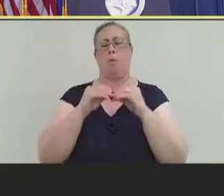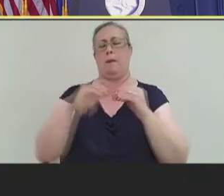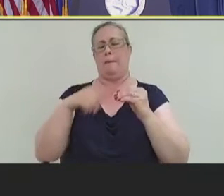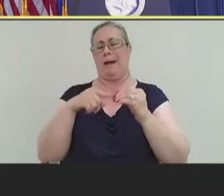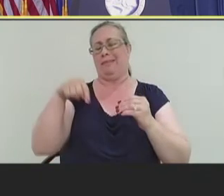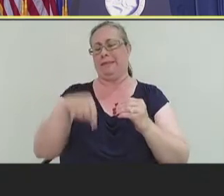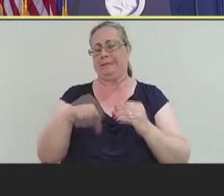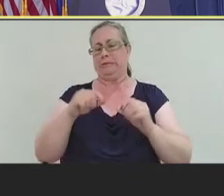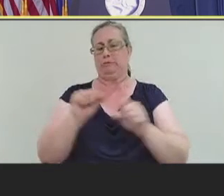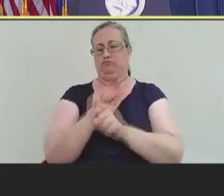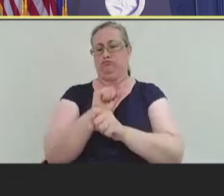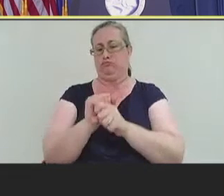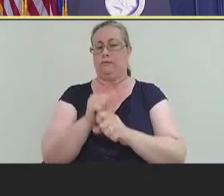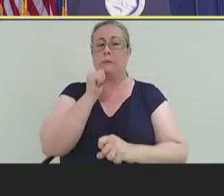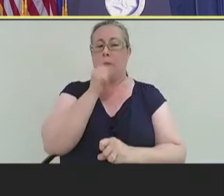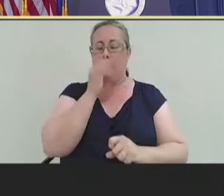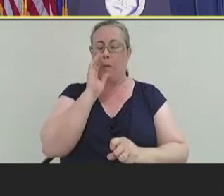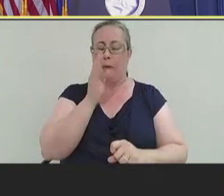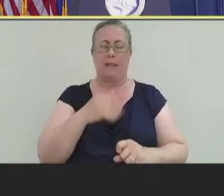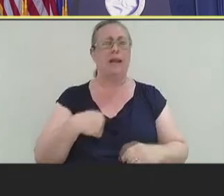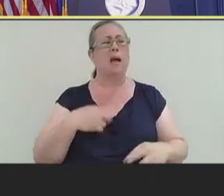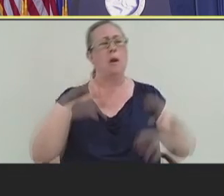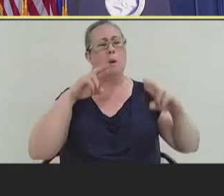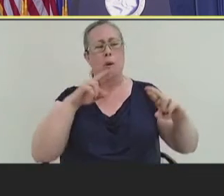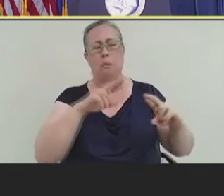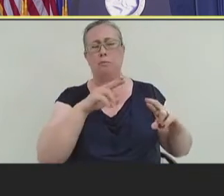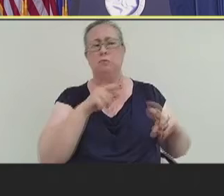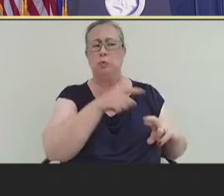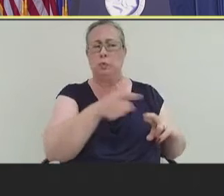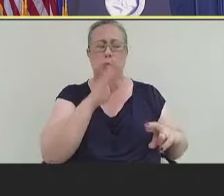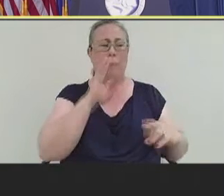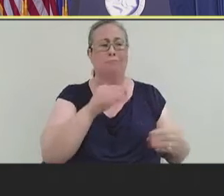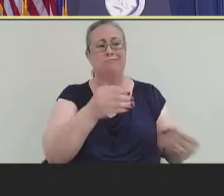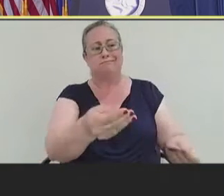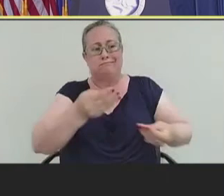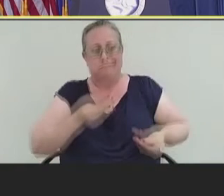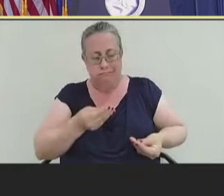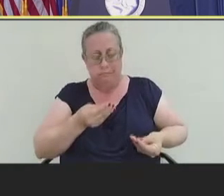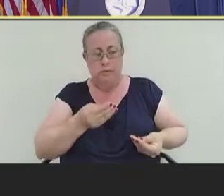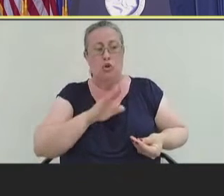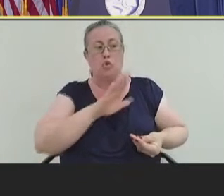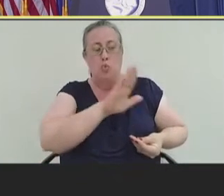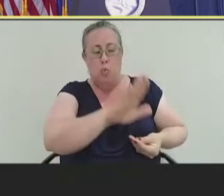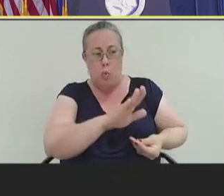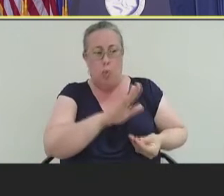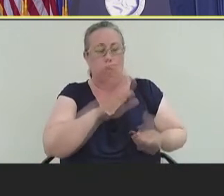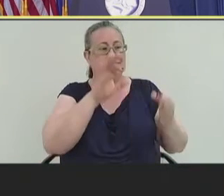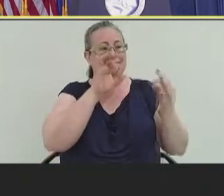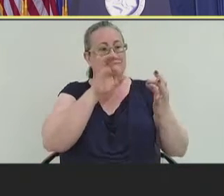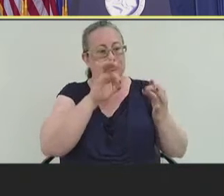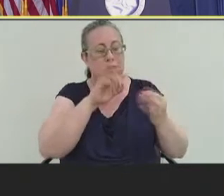you will provide us with your initial insights for the change during the discussion tomorrow.